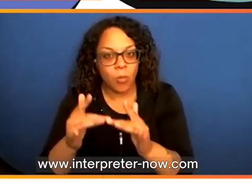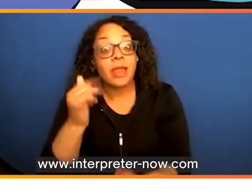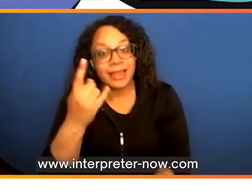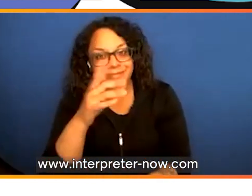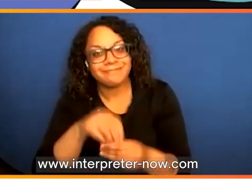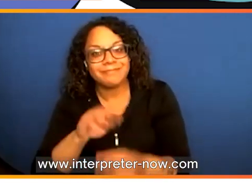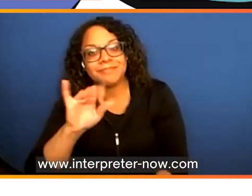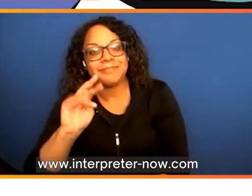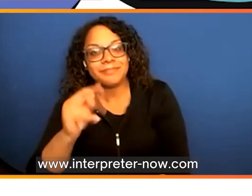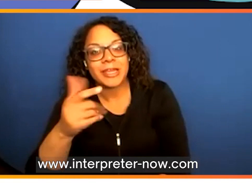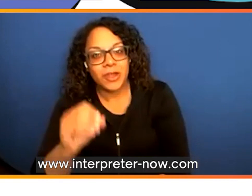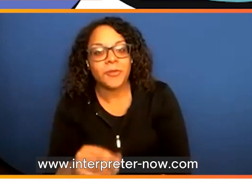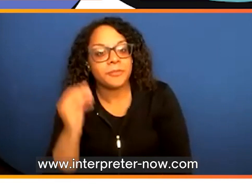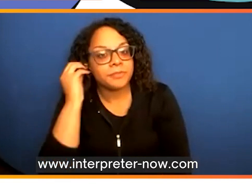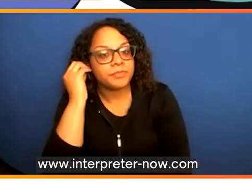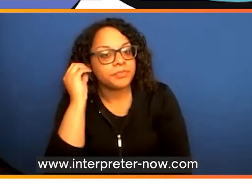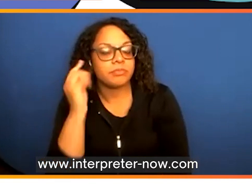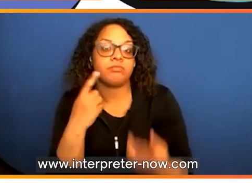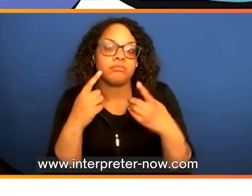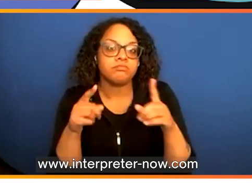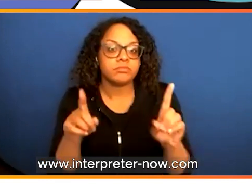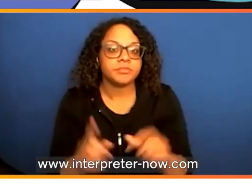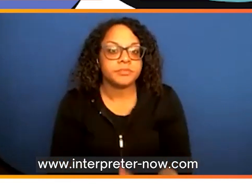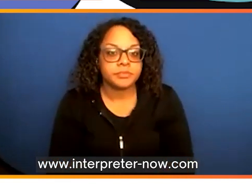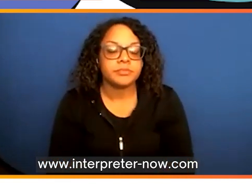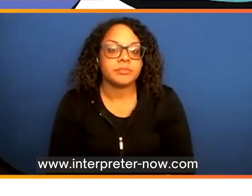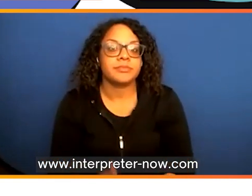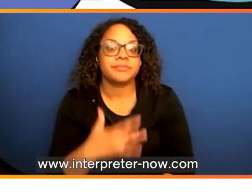Again, that was starting that flywheel.